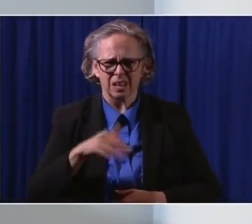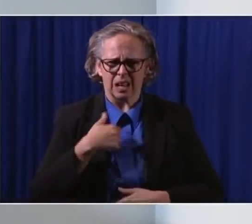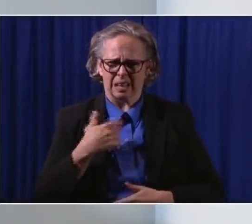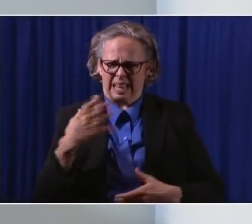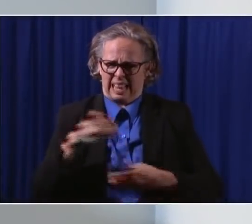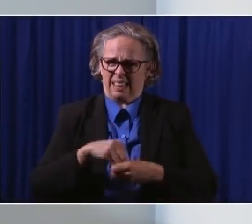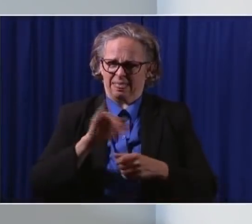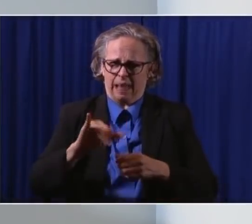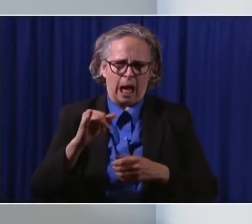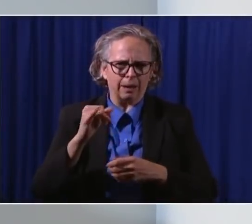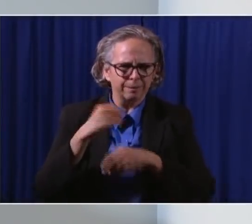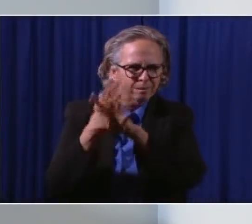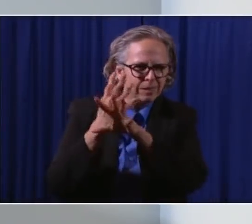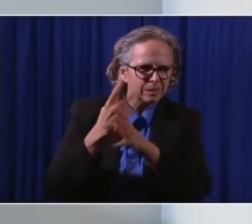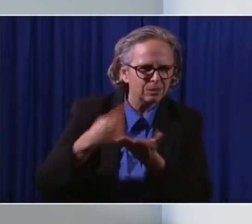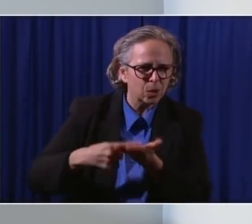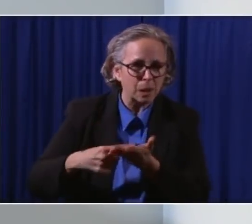WE HAVE TO TAKE ACTION.